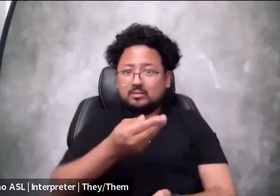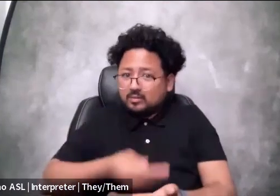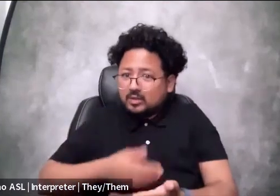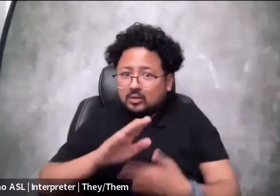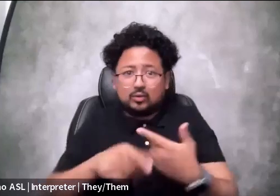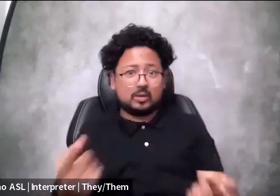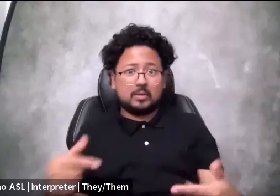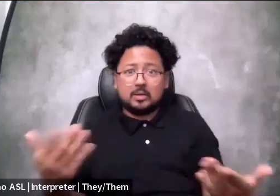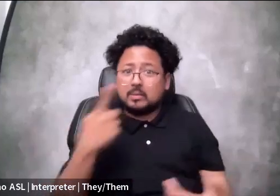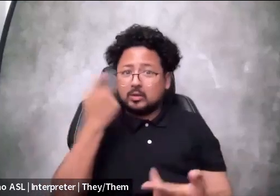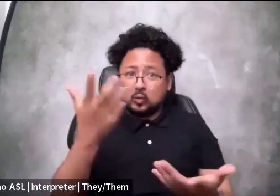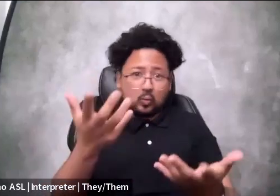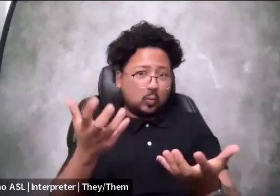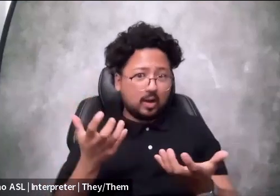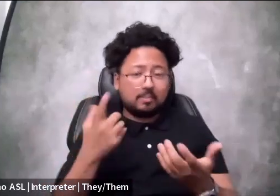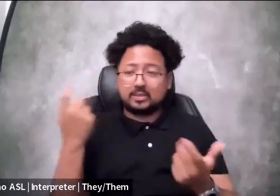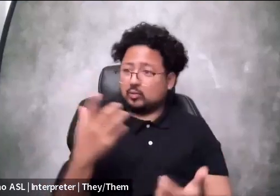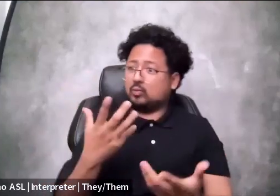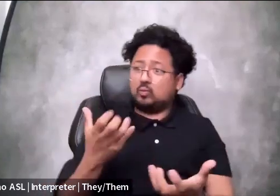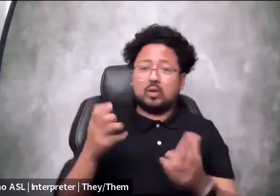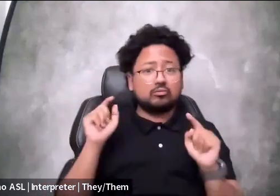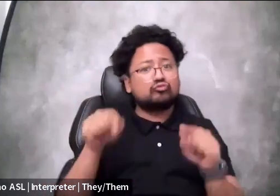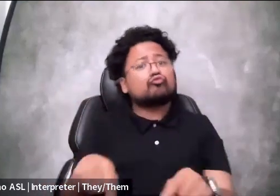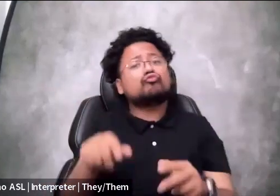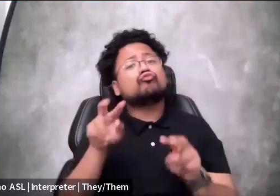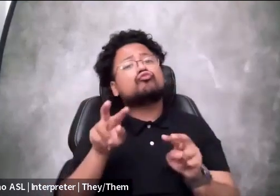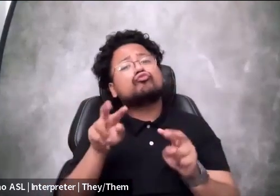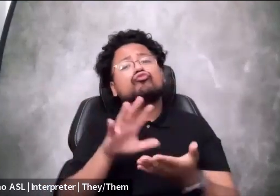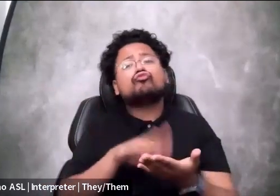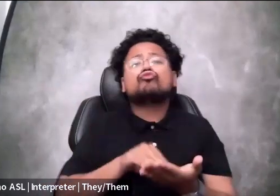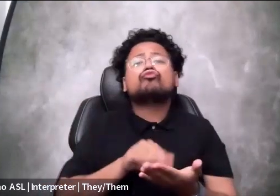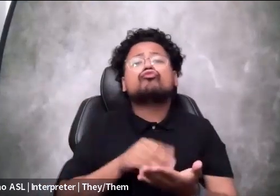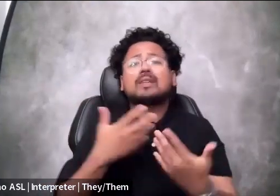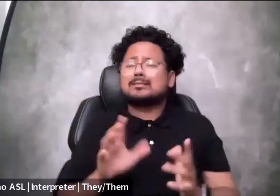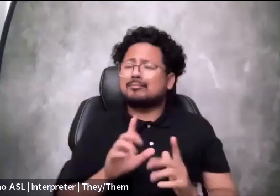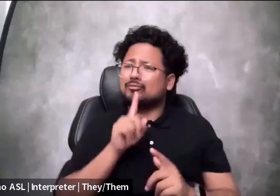You're just doing these things because you want to, and I really, I appreciate that.